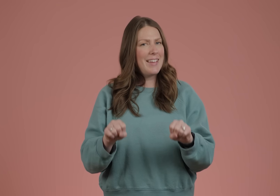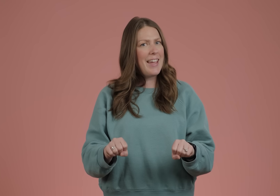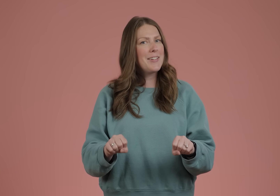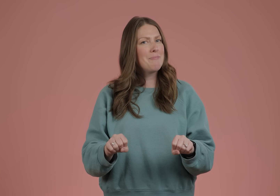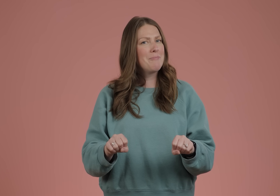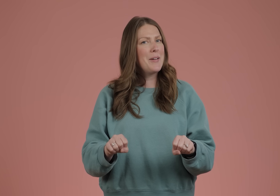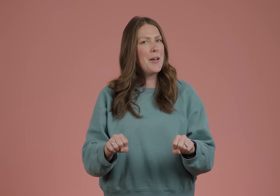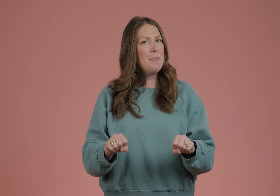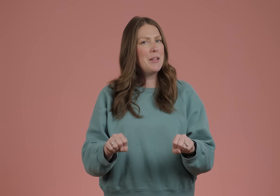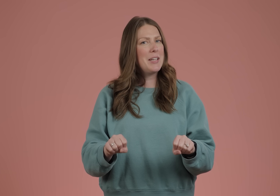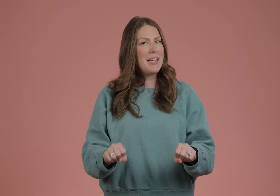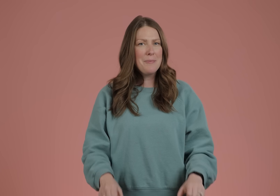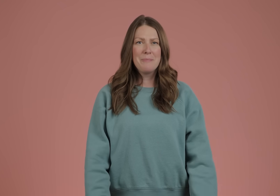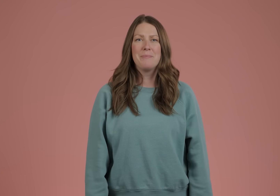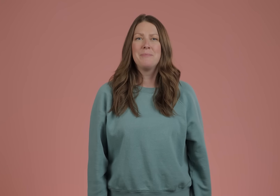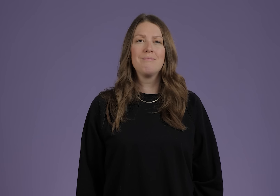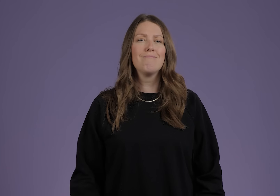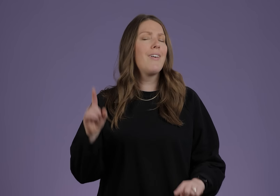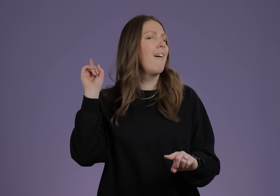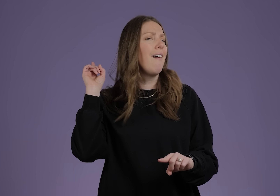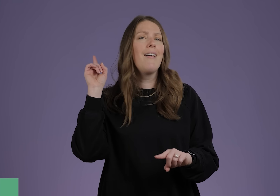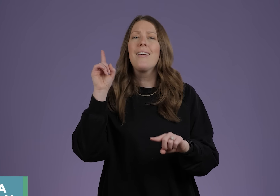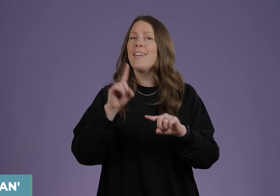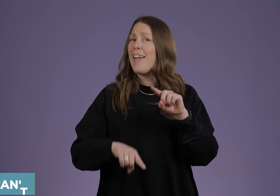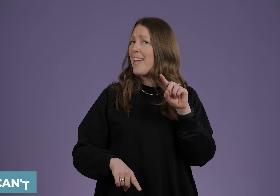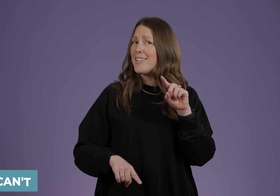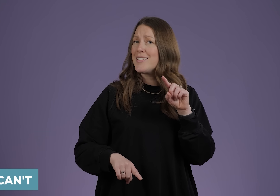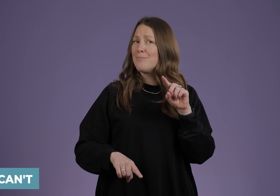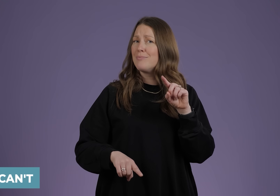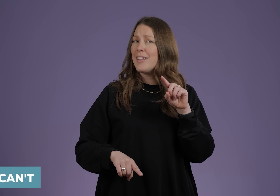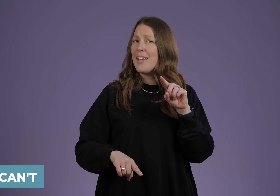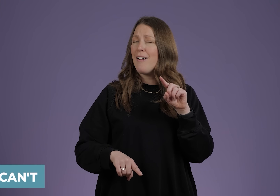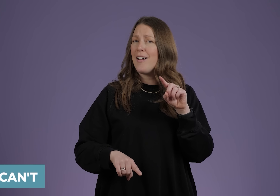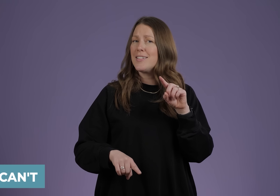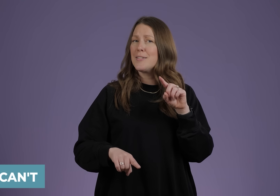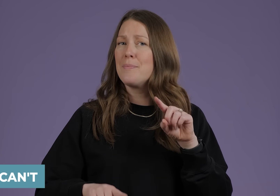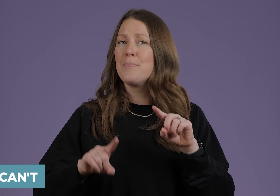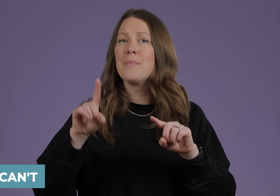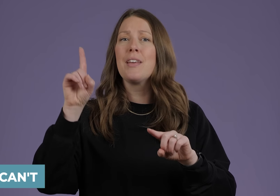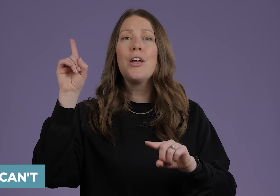can ability Can't Cannot